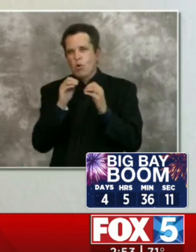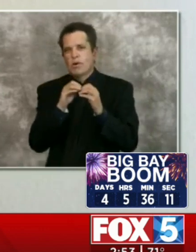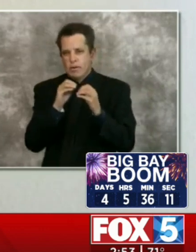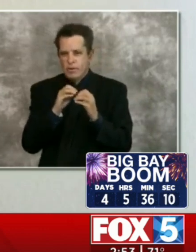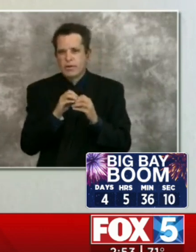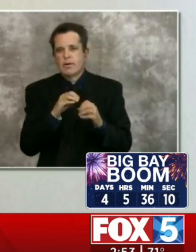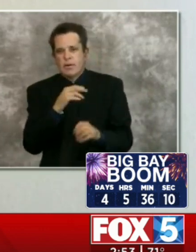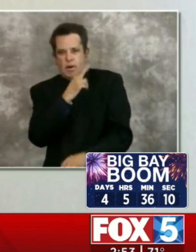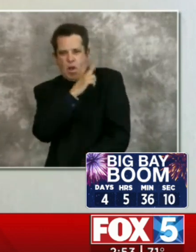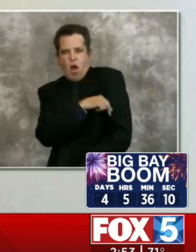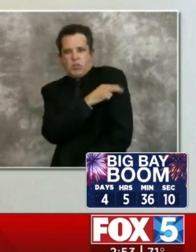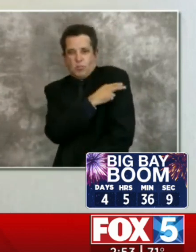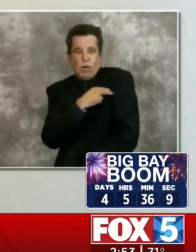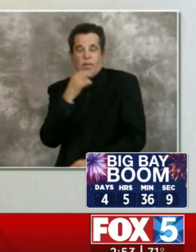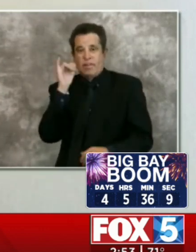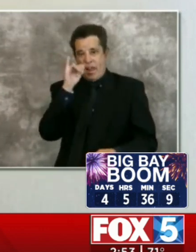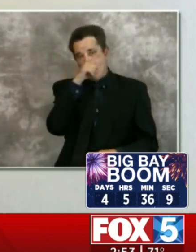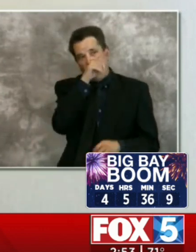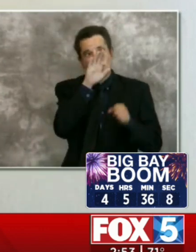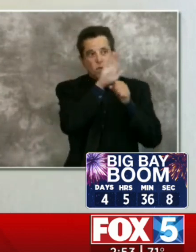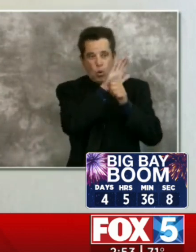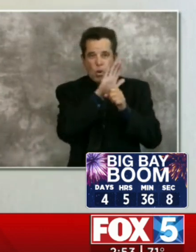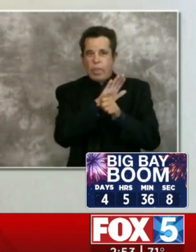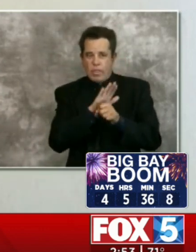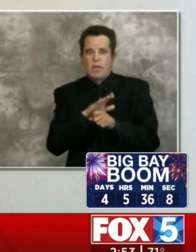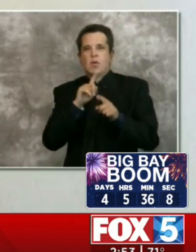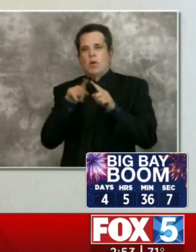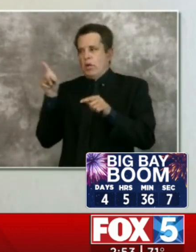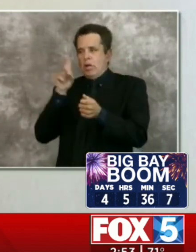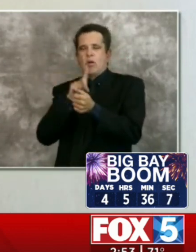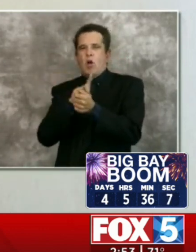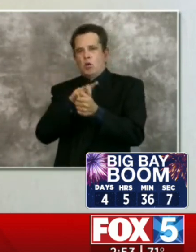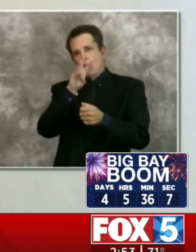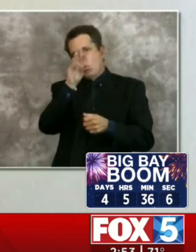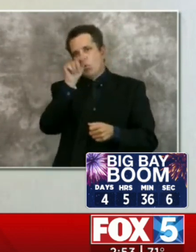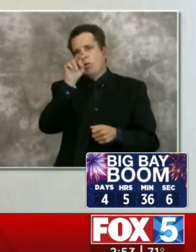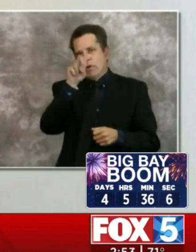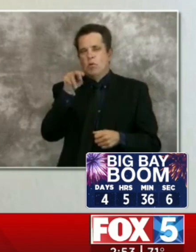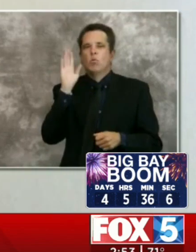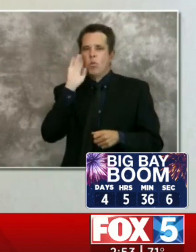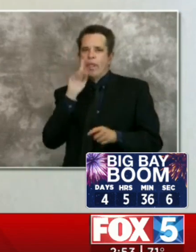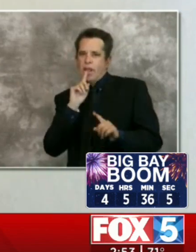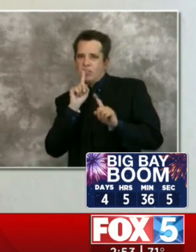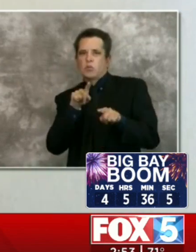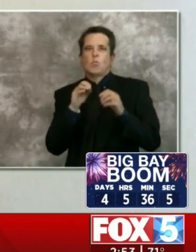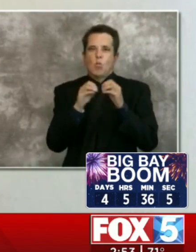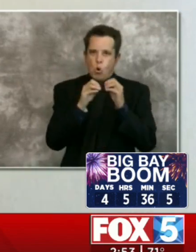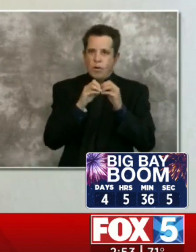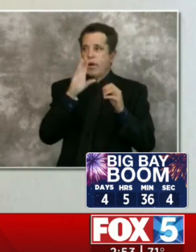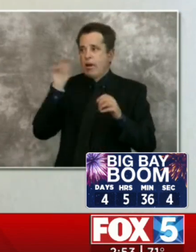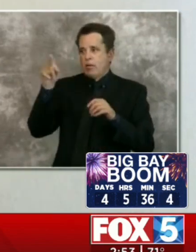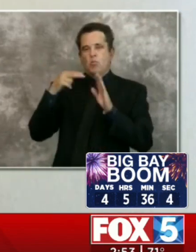CORRESPONDING INCREASE IN HOSPITALIZATIONS WE WILL SEE AFTER THAT. A DOCTOR WOULD WALK THROUGH SOME OF THE ADDITIONAL STEPS AND PROVIDE